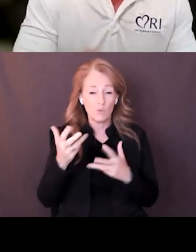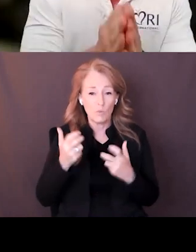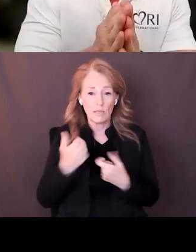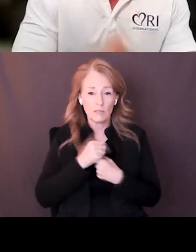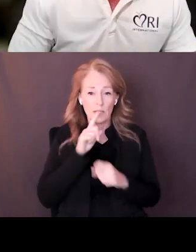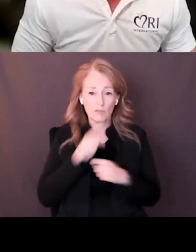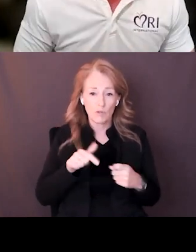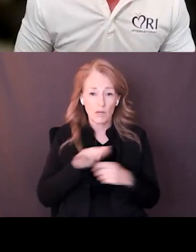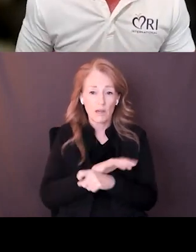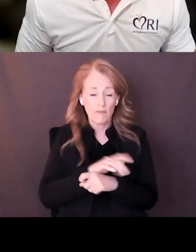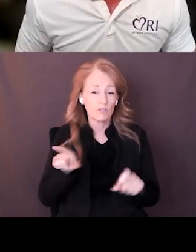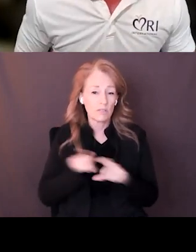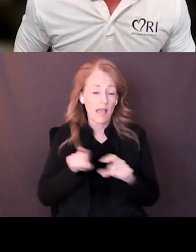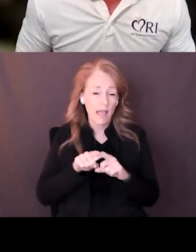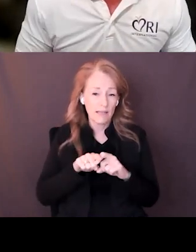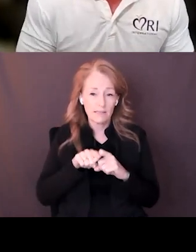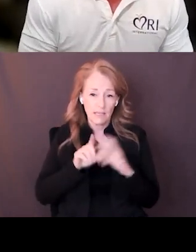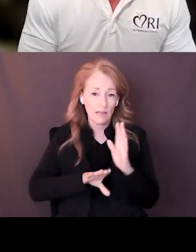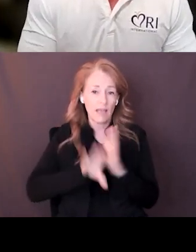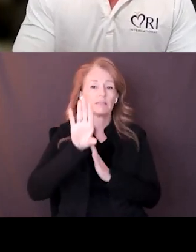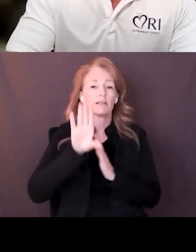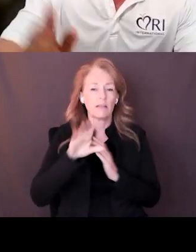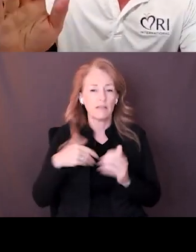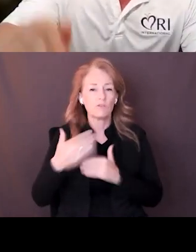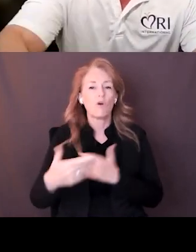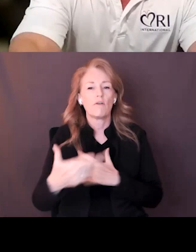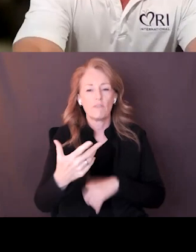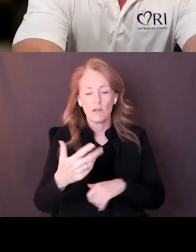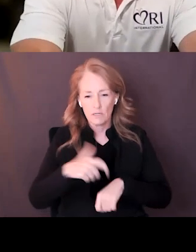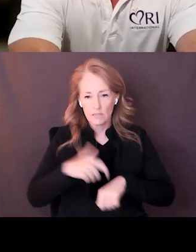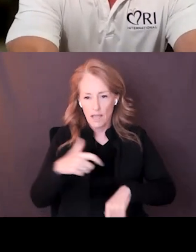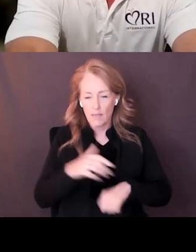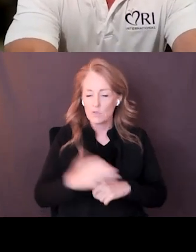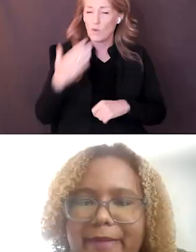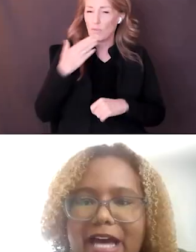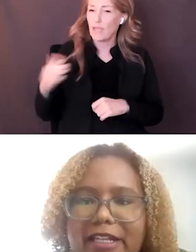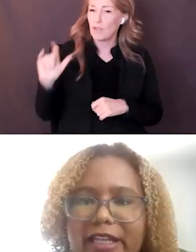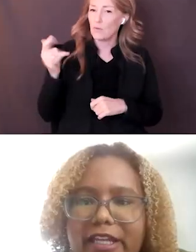THANK YOU FOR ALLOWING ME TO JUMP IN HERE. THANK YOU. IT IS HELPFUL TO WALK THROUGH THE MATH.